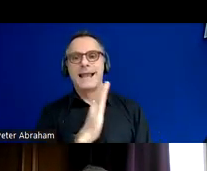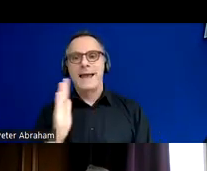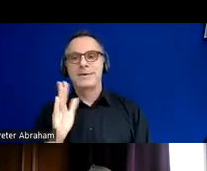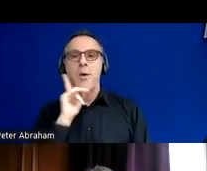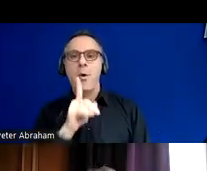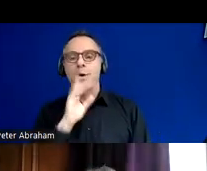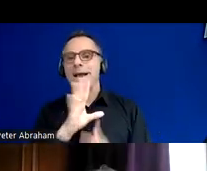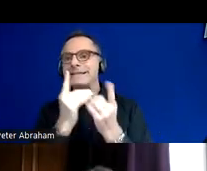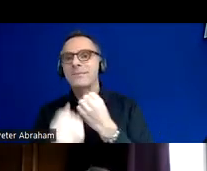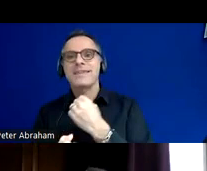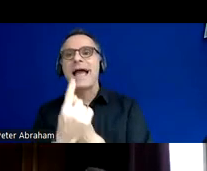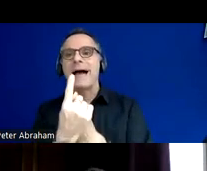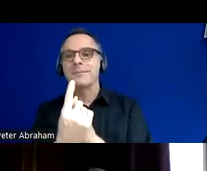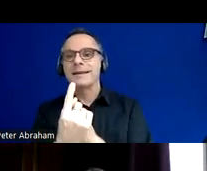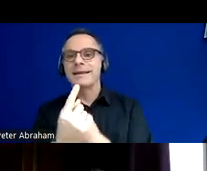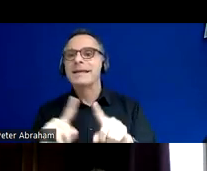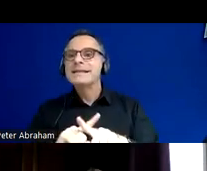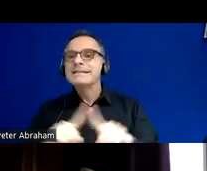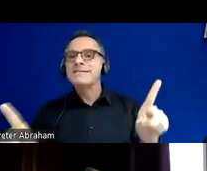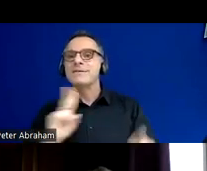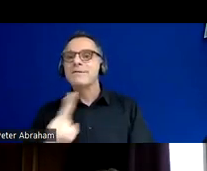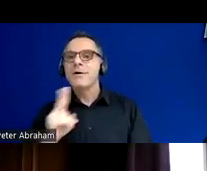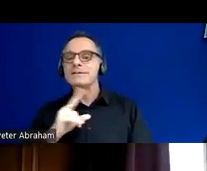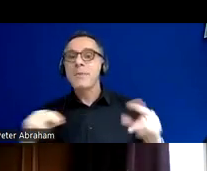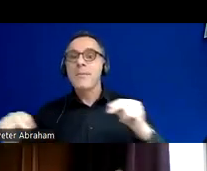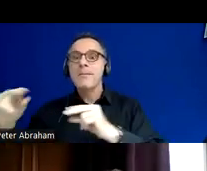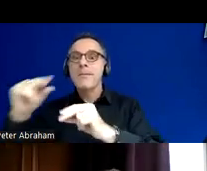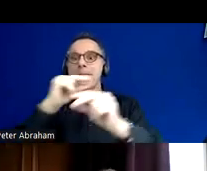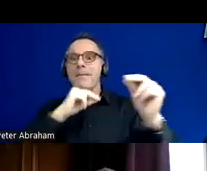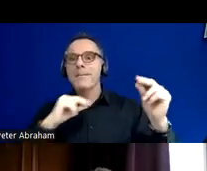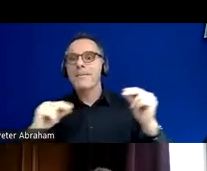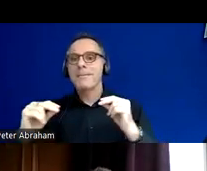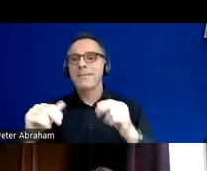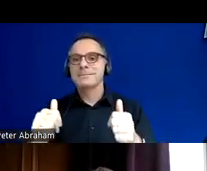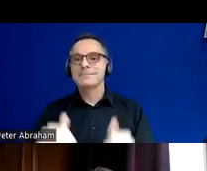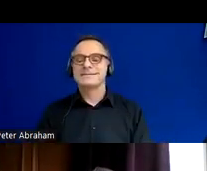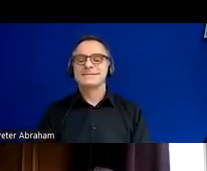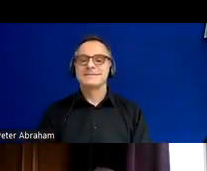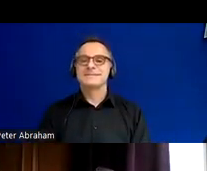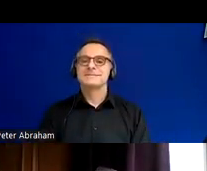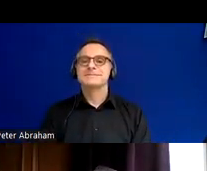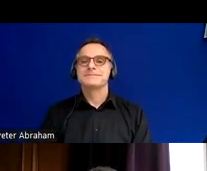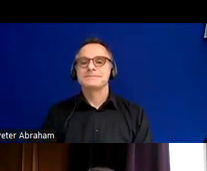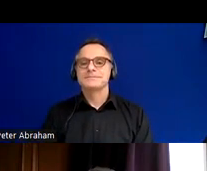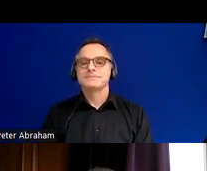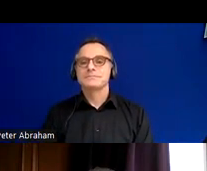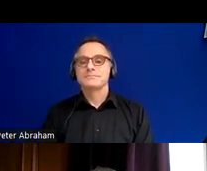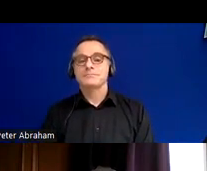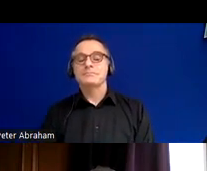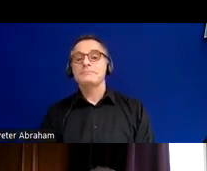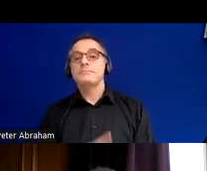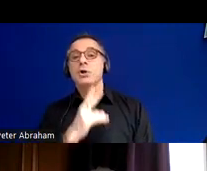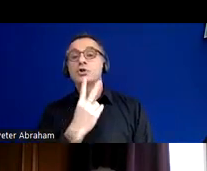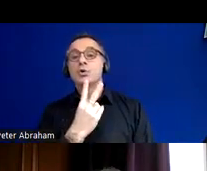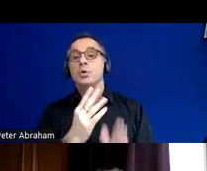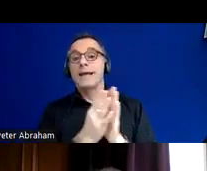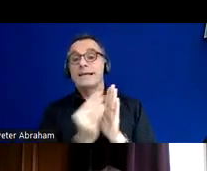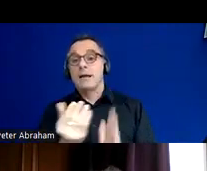there's always different voices to be heard in there. So these two examples were accessioned